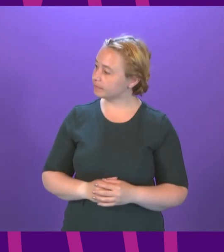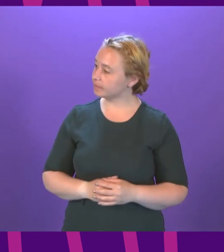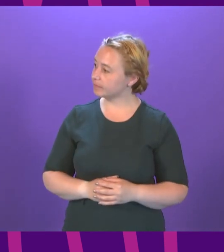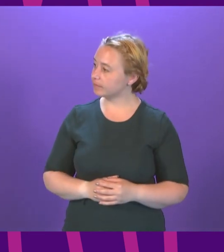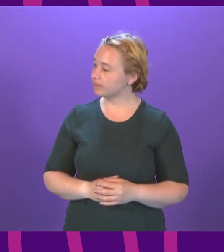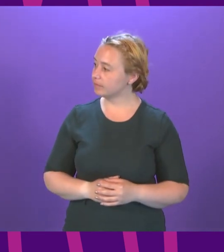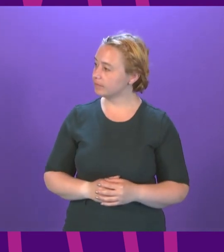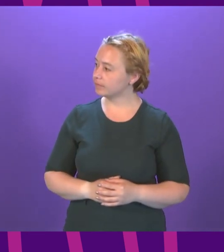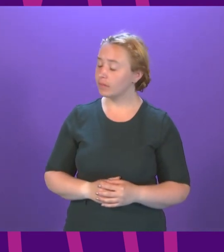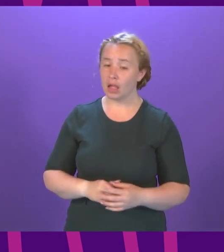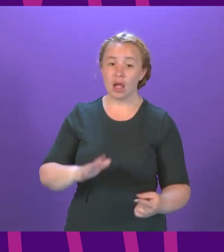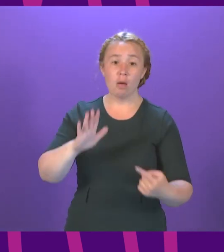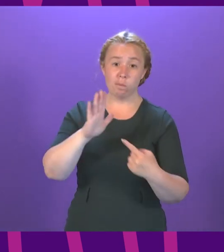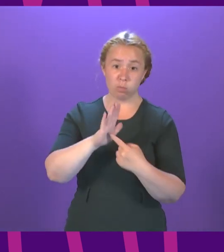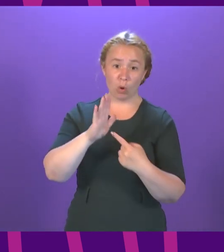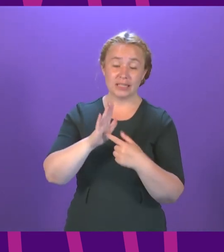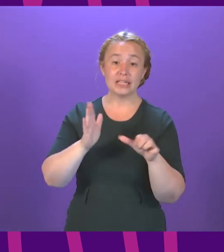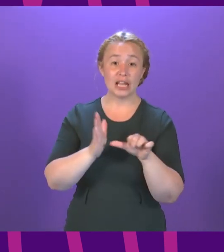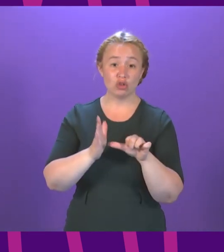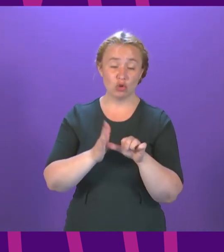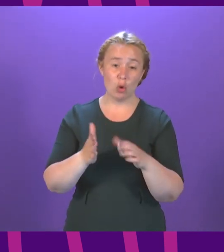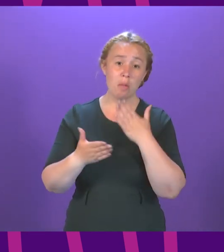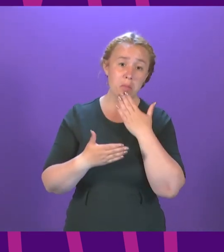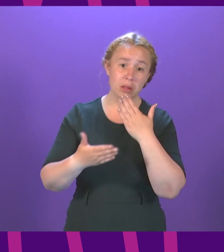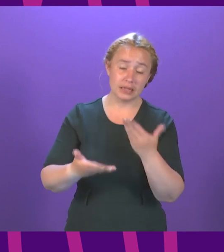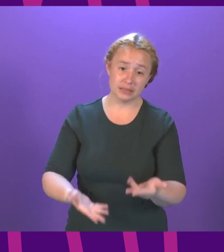Again, that is an important issue. I would be grateful if the details of that case could be